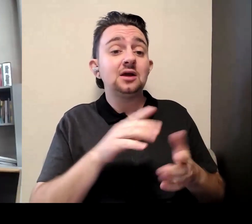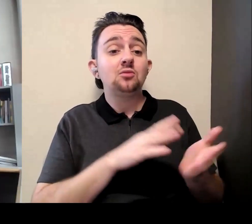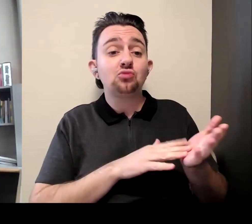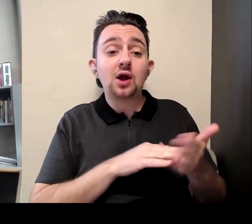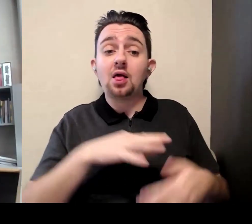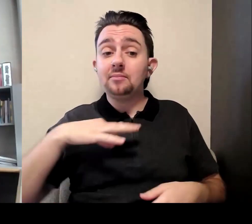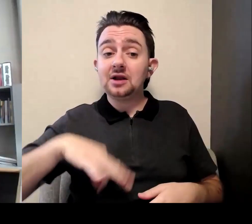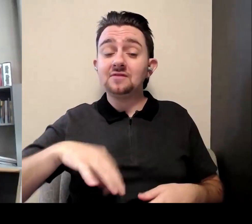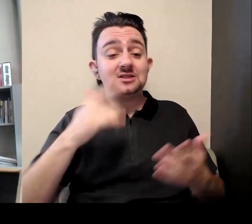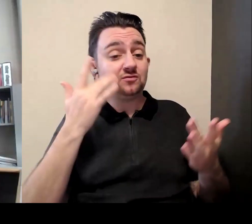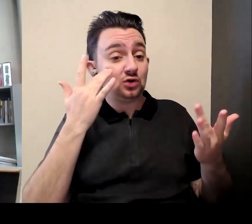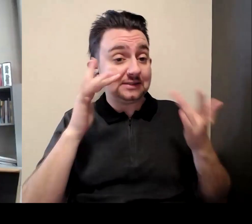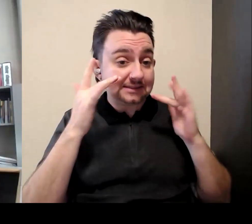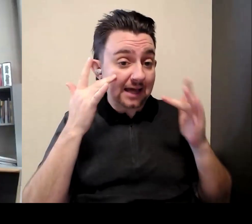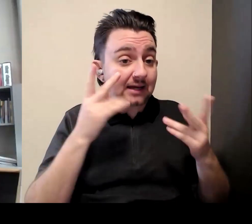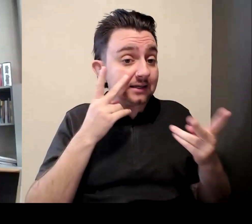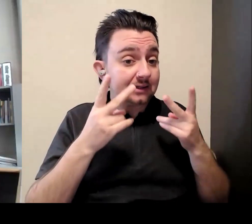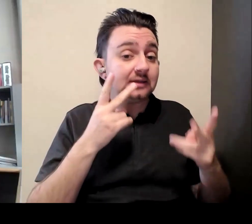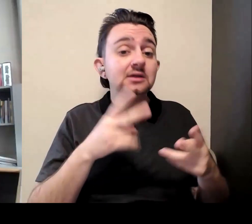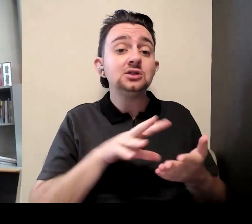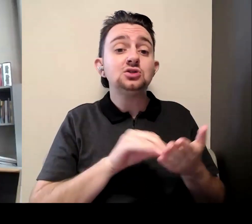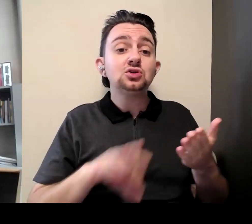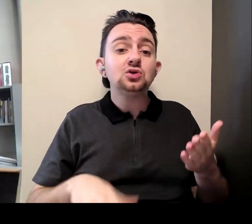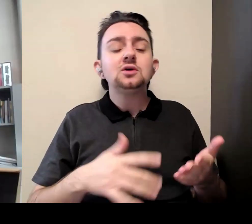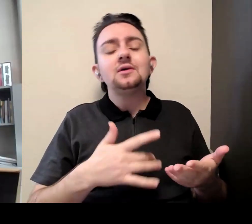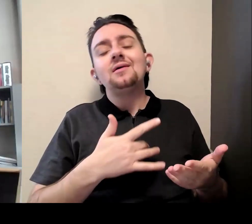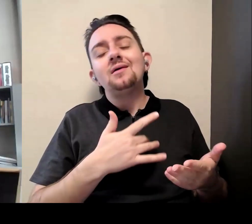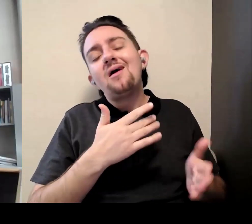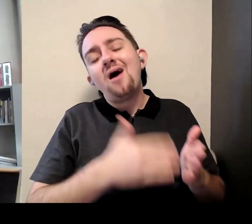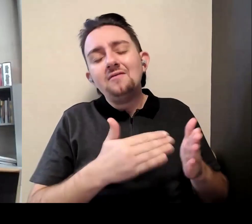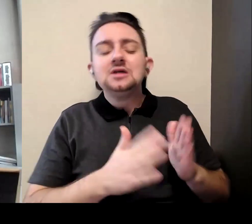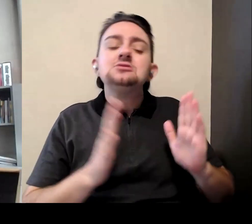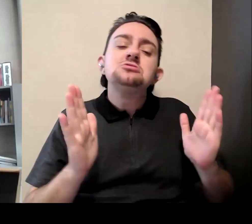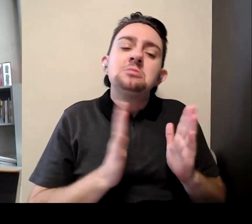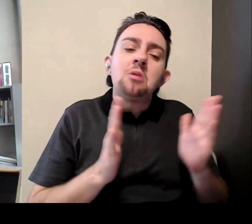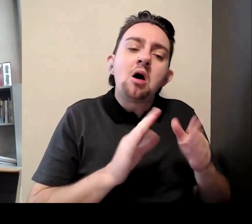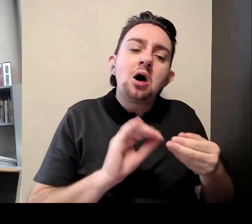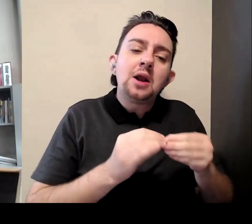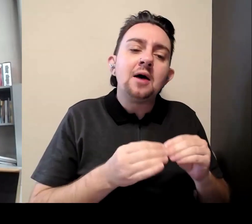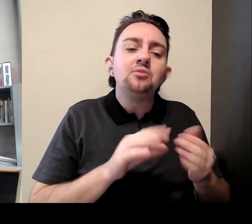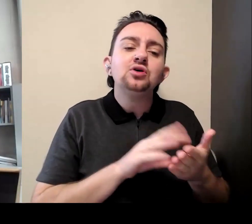Those findings are usually coming from small samples, case studies, or lab tasks. So